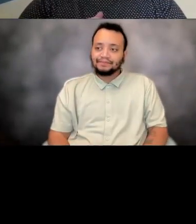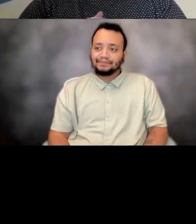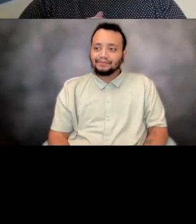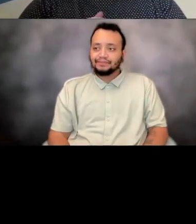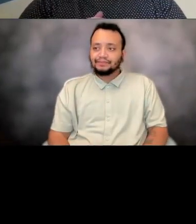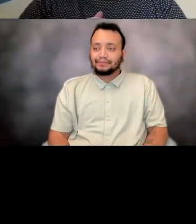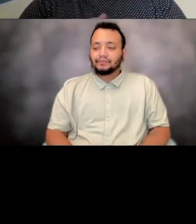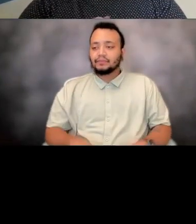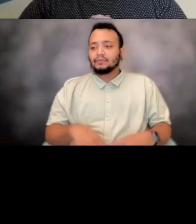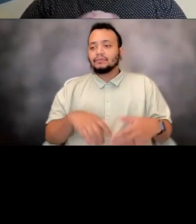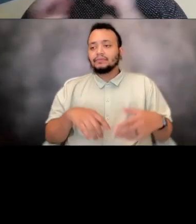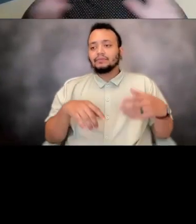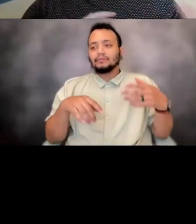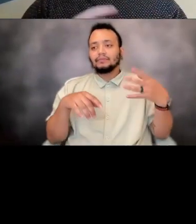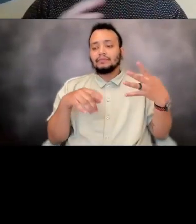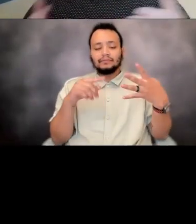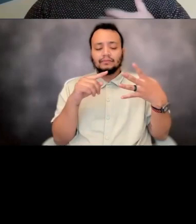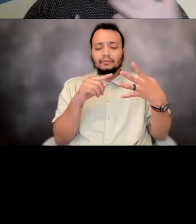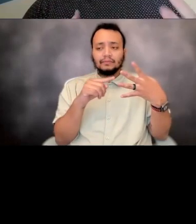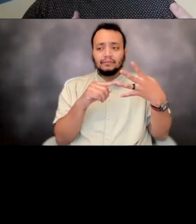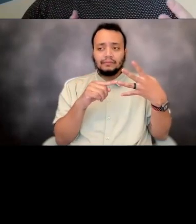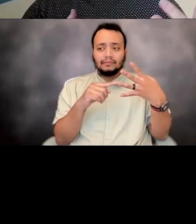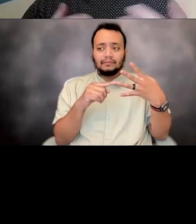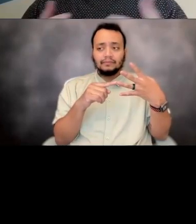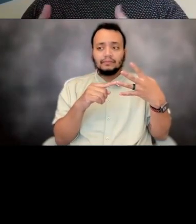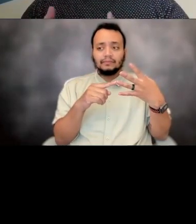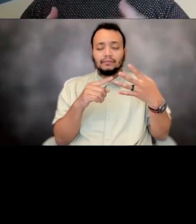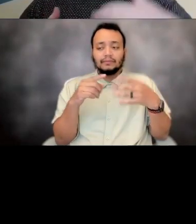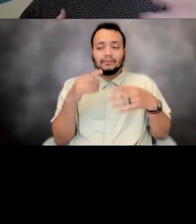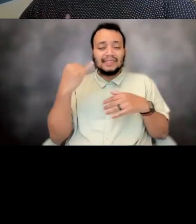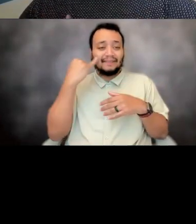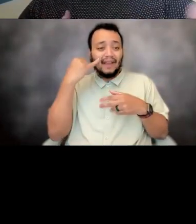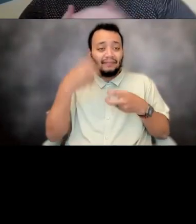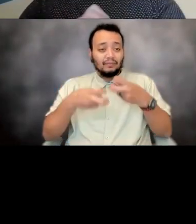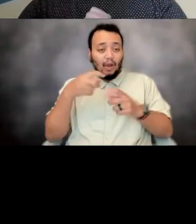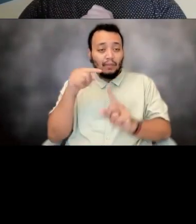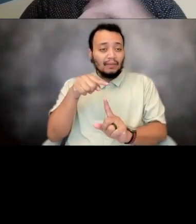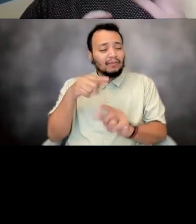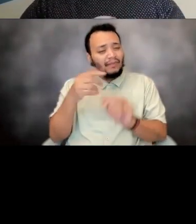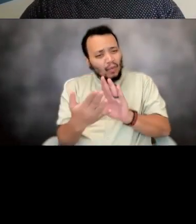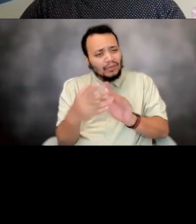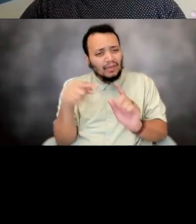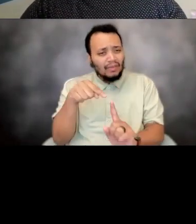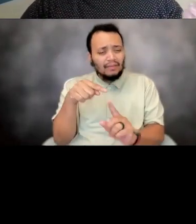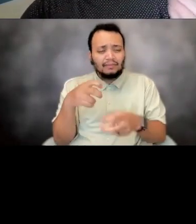You know, again, people had stories all over of going in to a provider for one thing